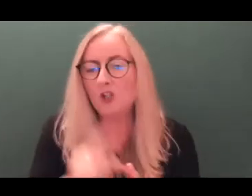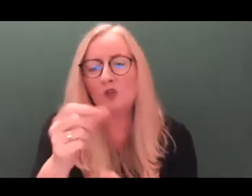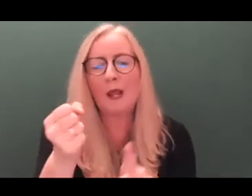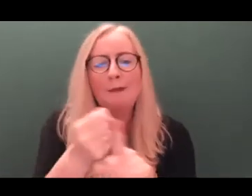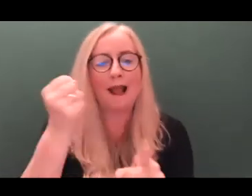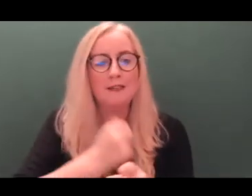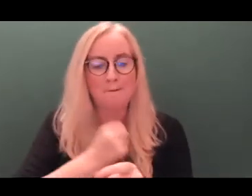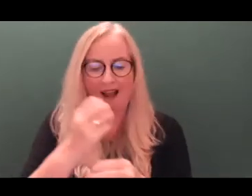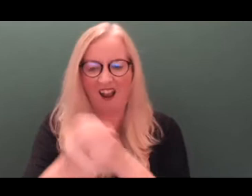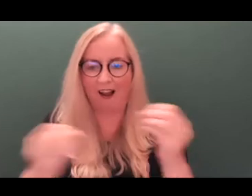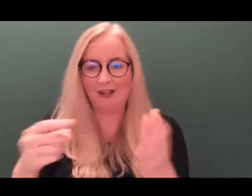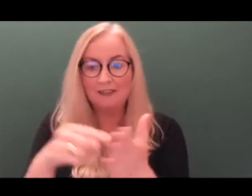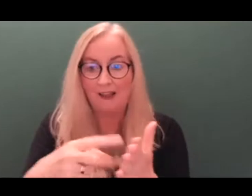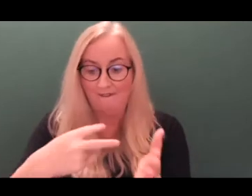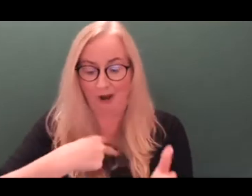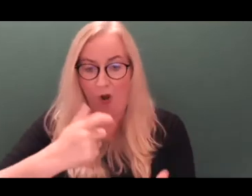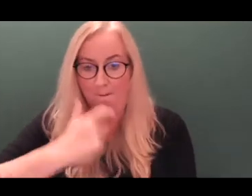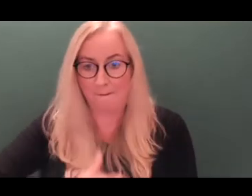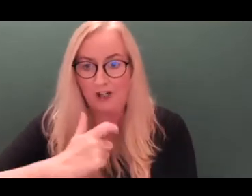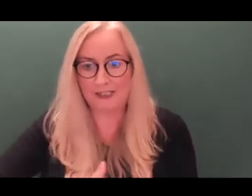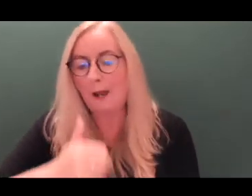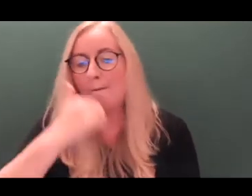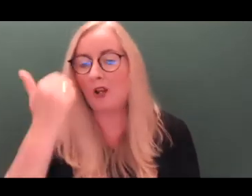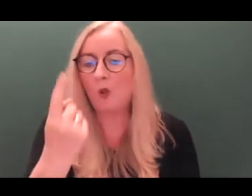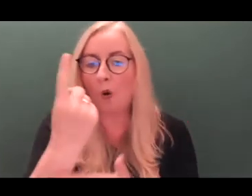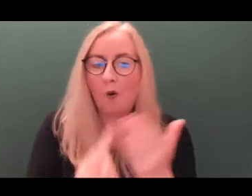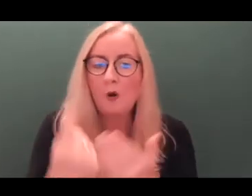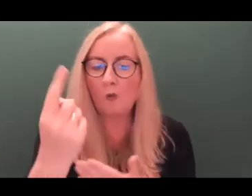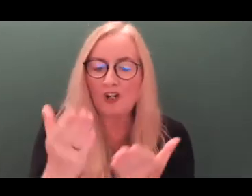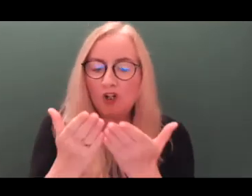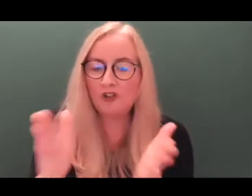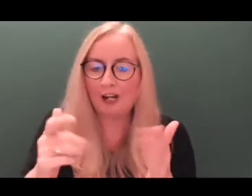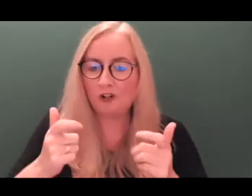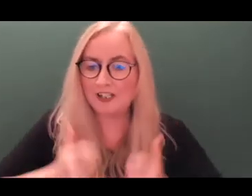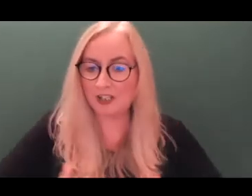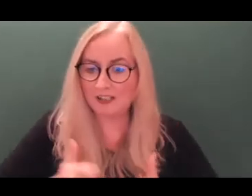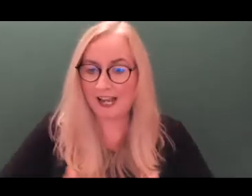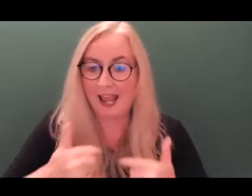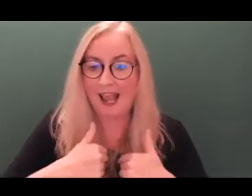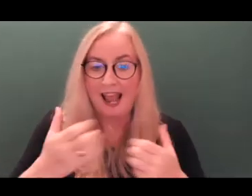is actually quite personal because there is only one general solicitor and I have over 1,000 cases,